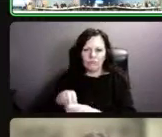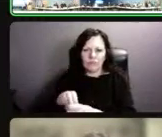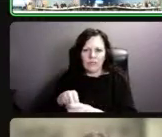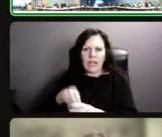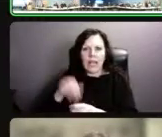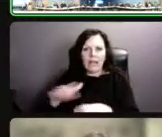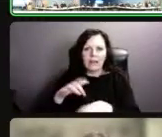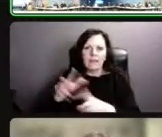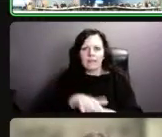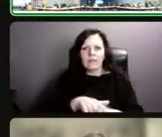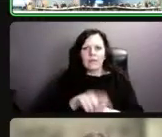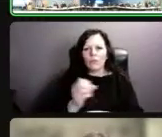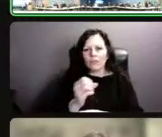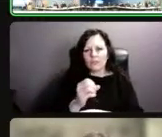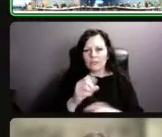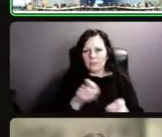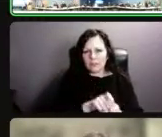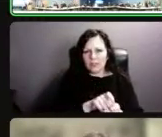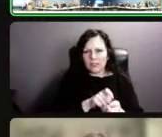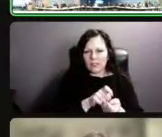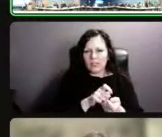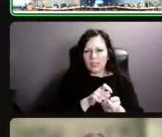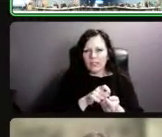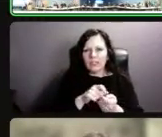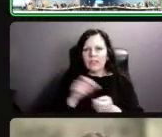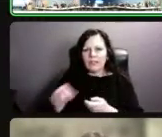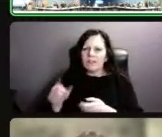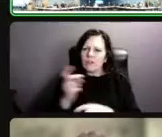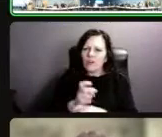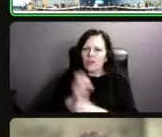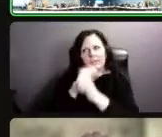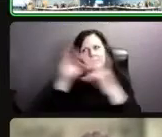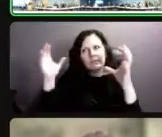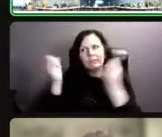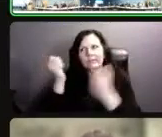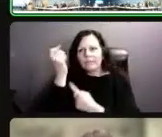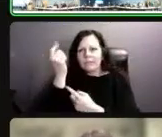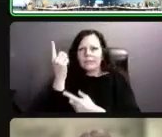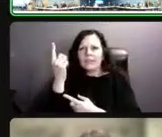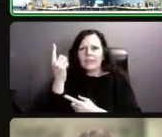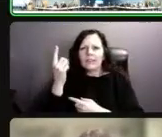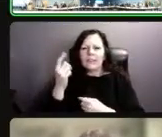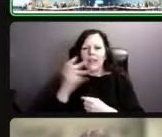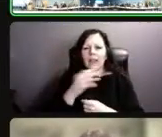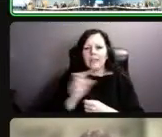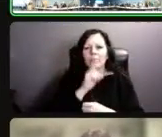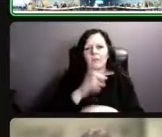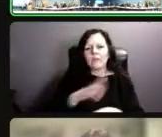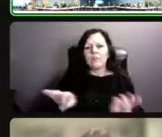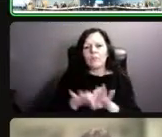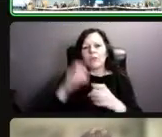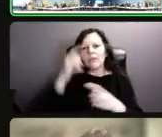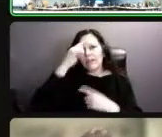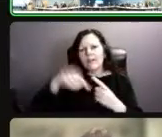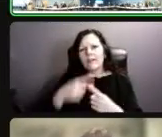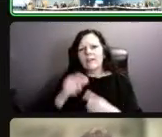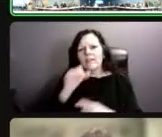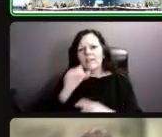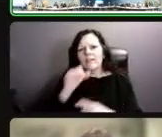VERY IMPORTANT STRUCTURAL